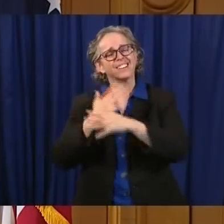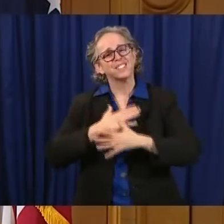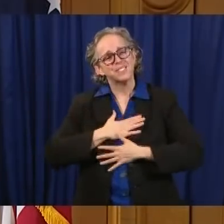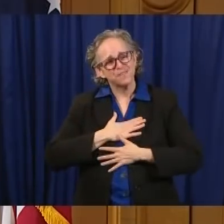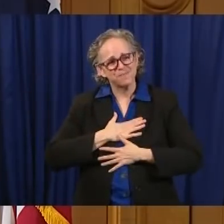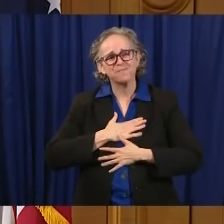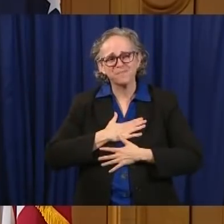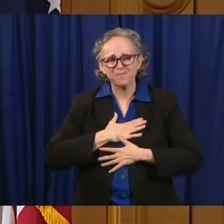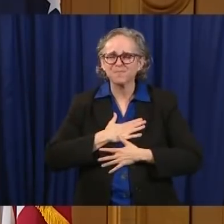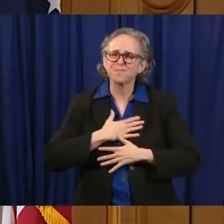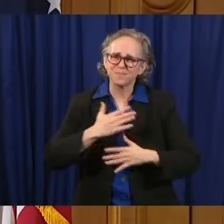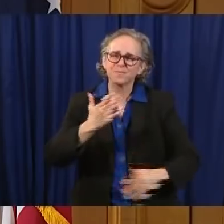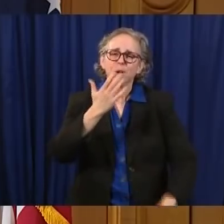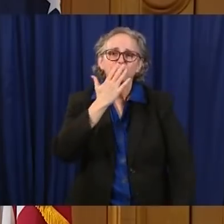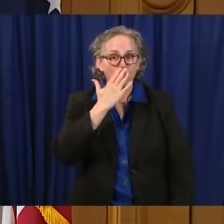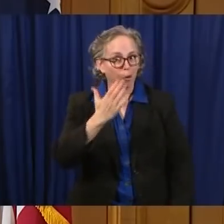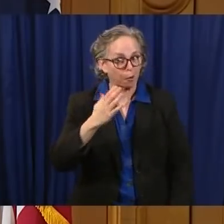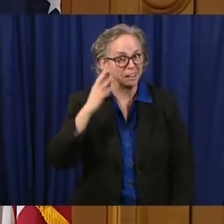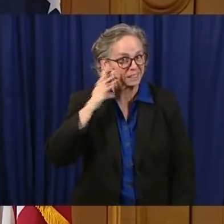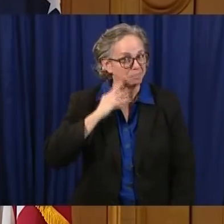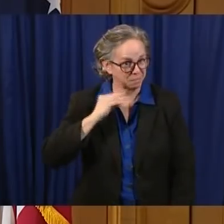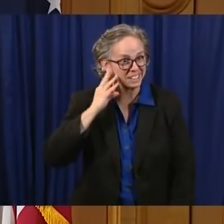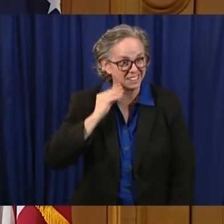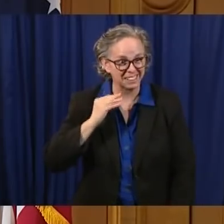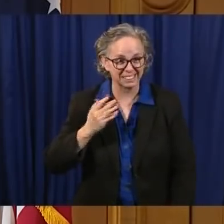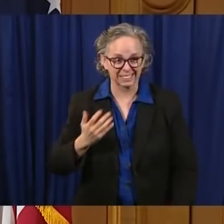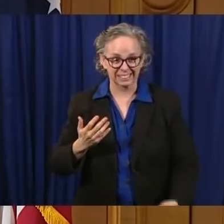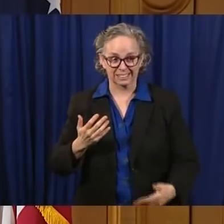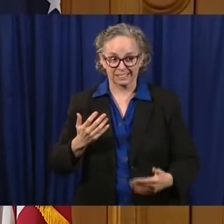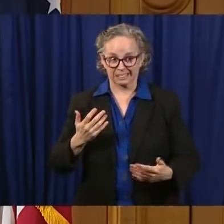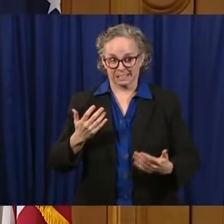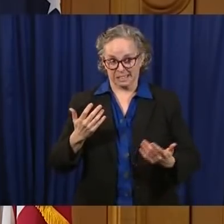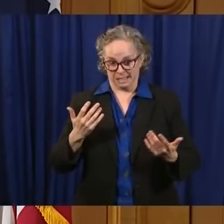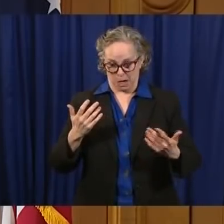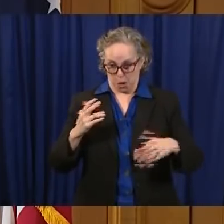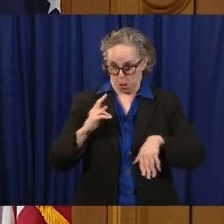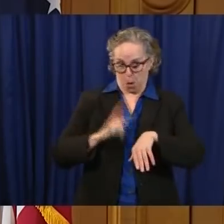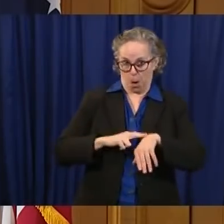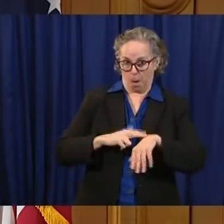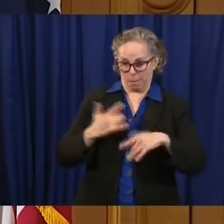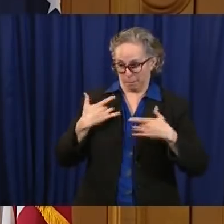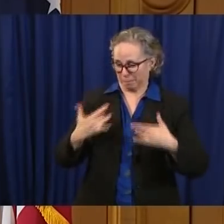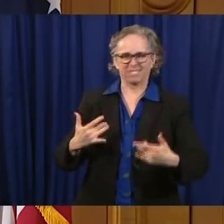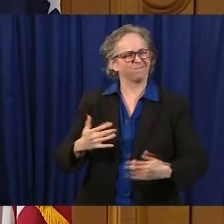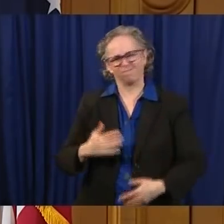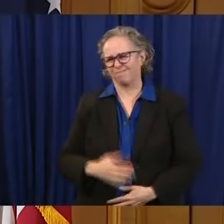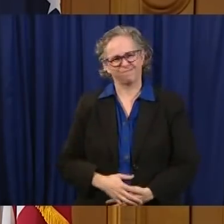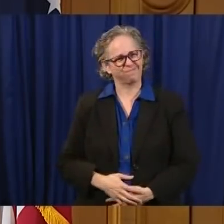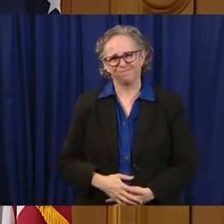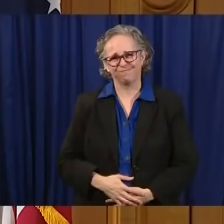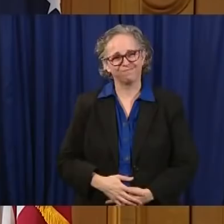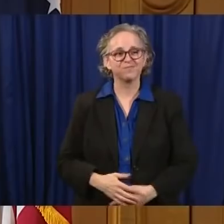NIGHT, AND HAD MANY OF OUR KIDS AND GRANDKIDS JOINING IN, SO